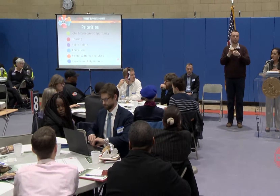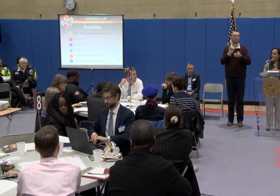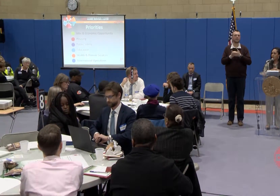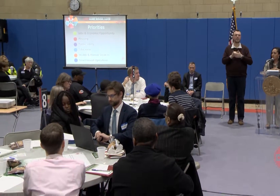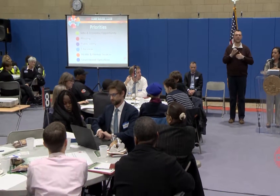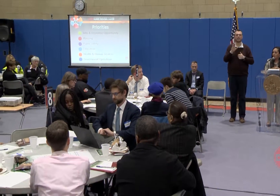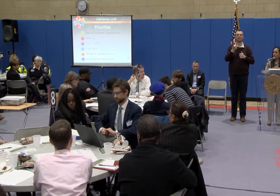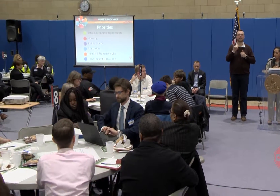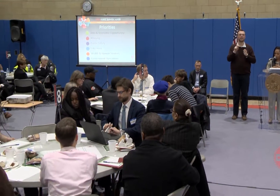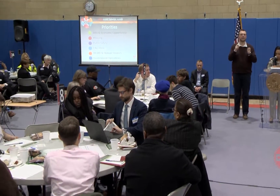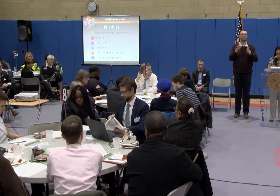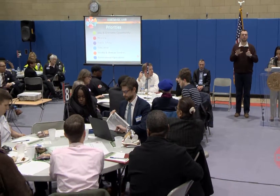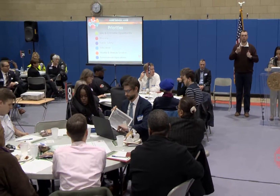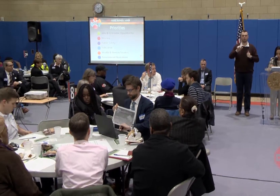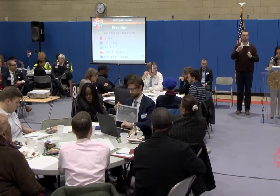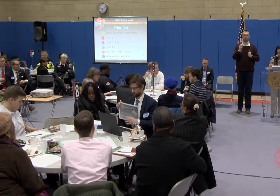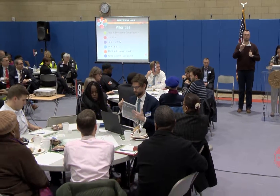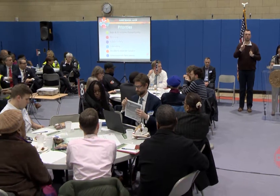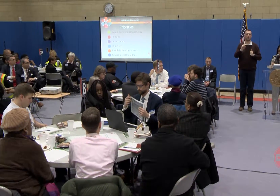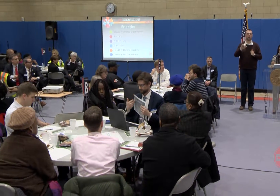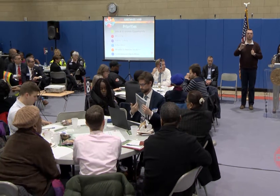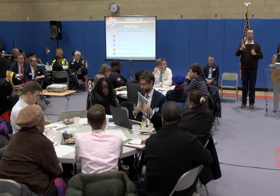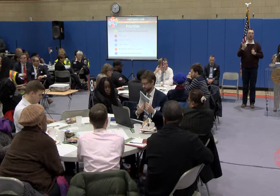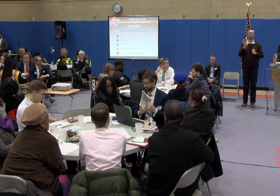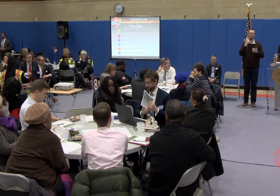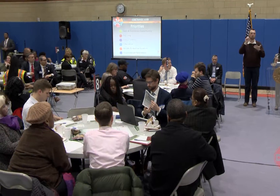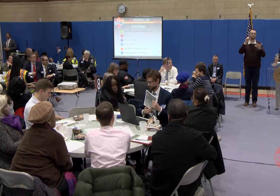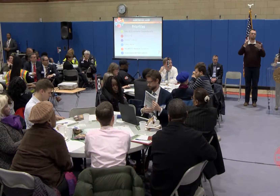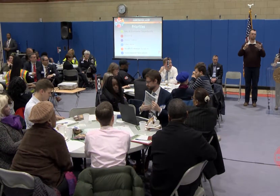ADMINISTRATOR RASHAD YOUNG JUST WENT OVER SO, EVERYONE, YOU WILL